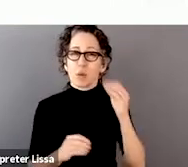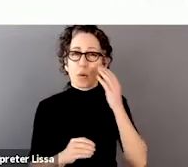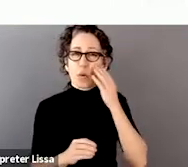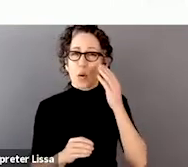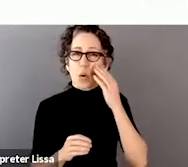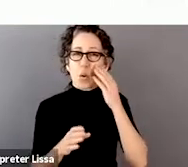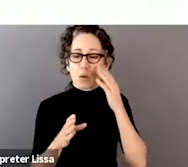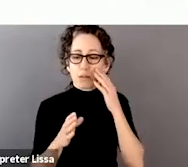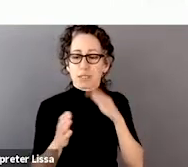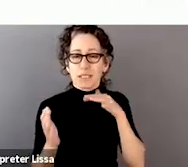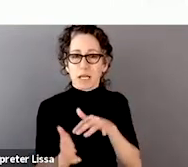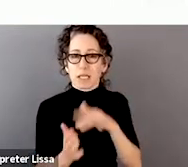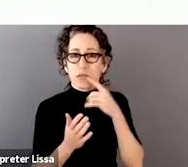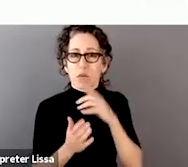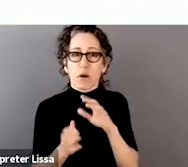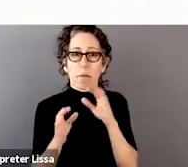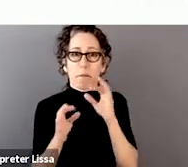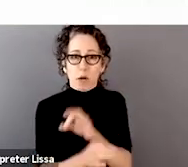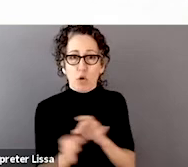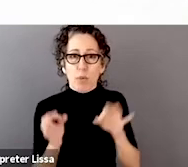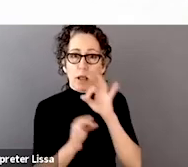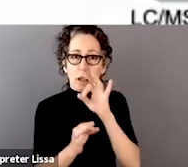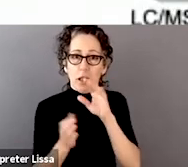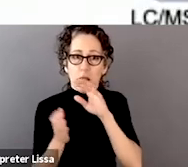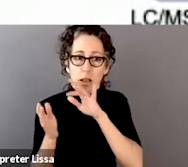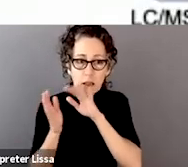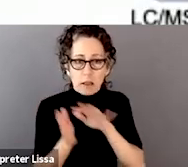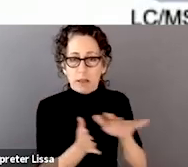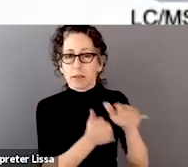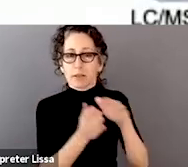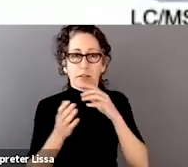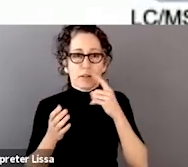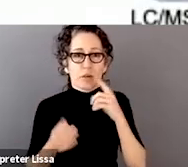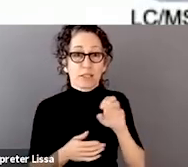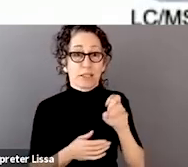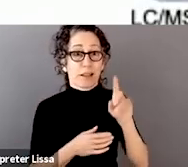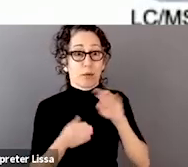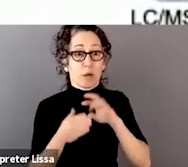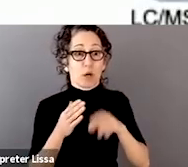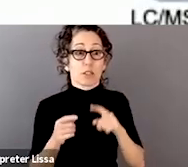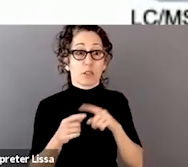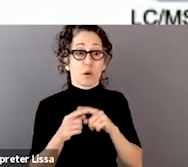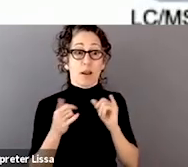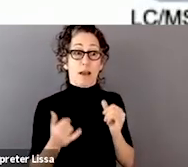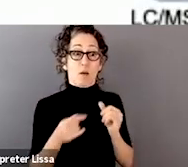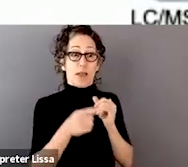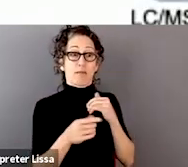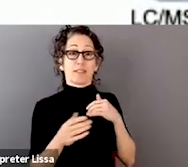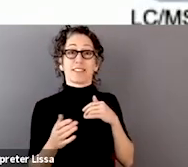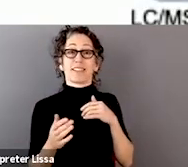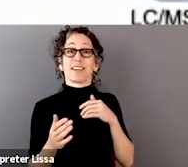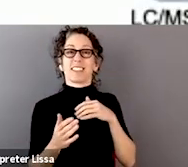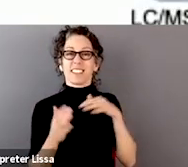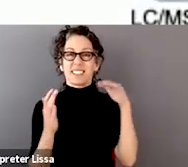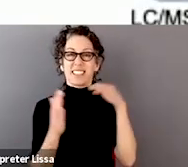and broad gut metabolites to predict CDI recurrence. To this end, we conducted a study that sampled from the gut of participants diagnosed